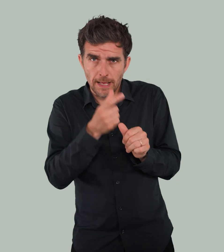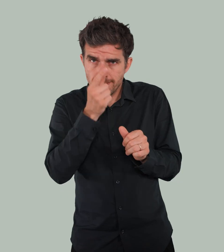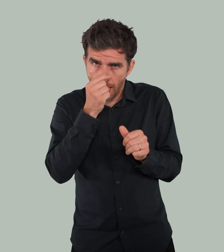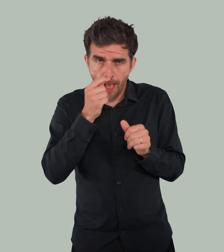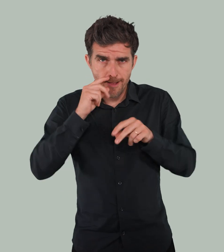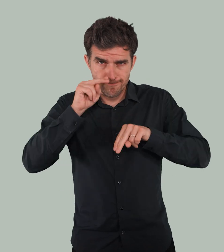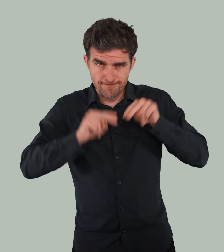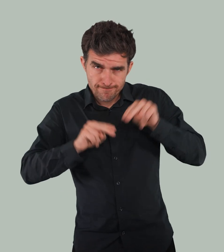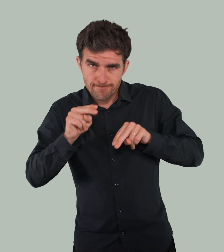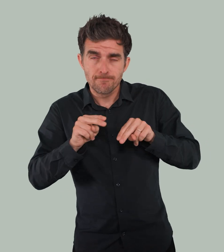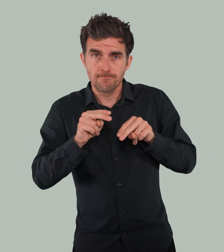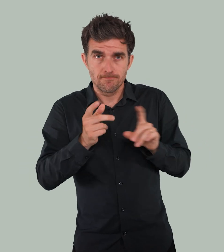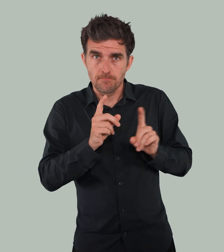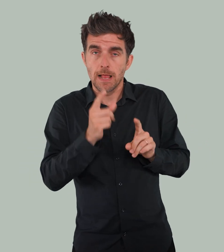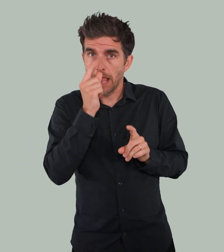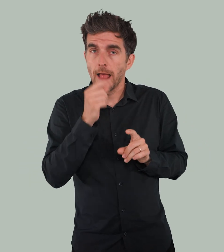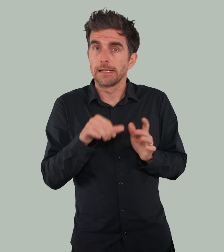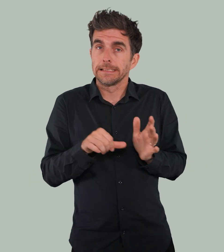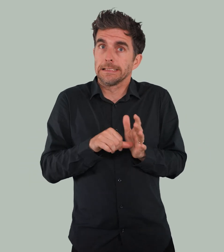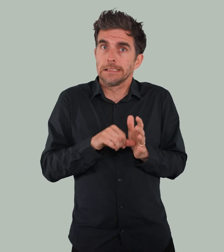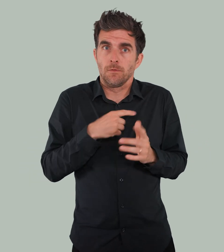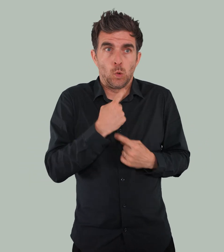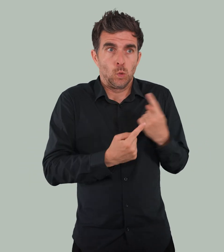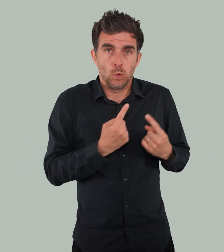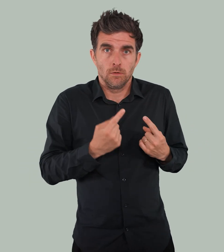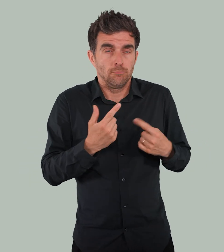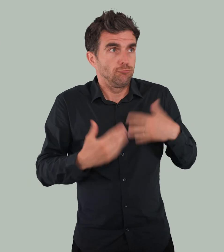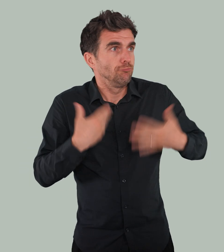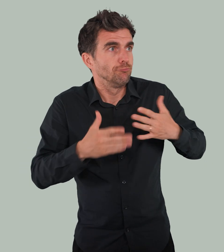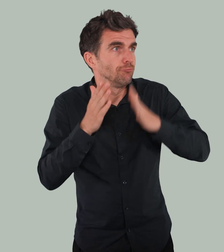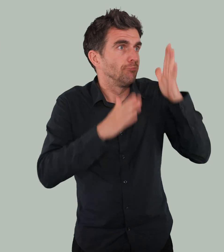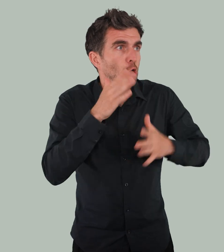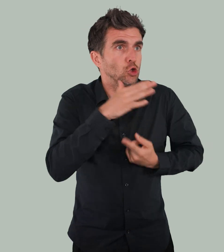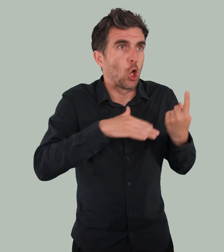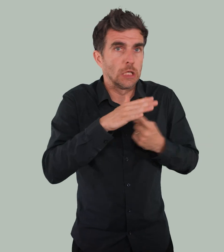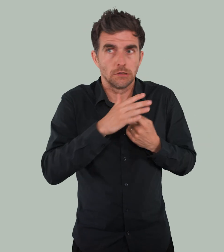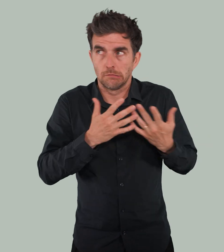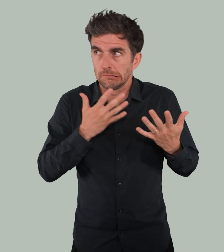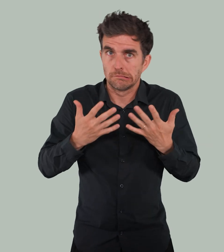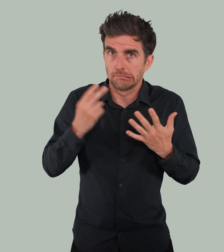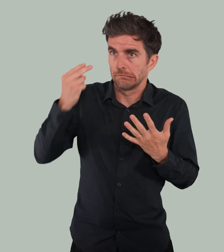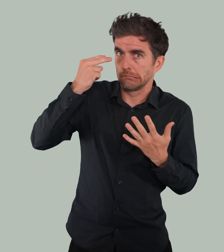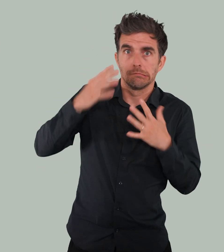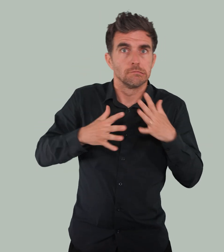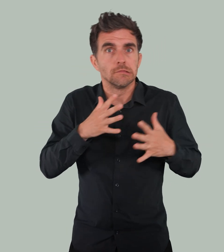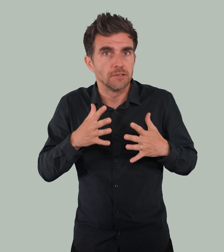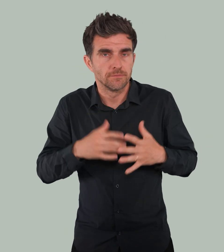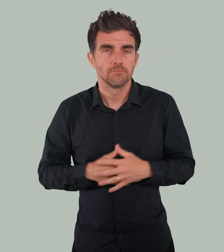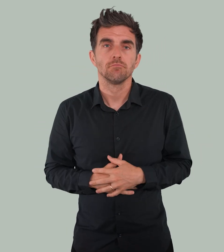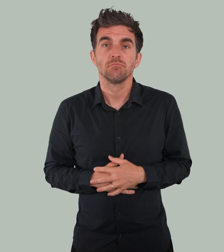is assessed, can affect people’s ability to participate in society.